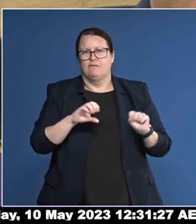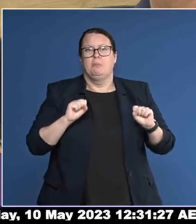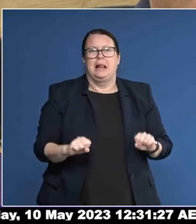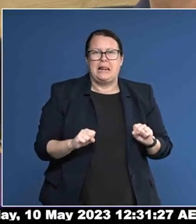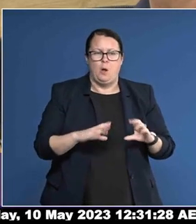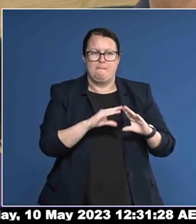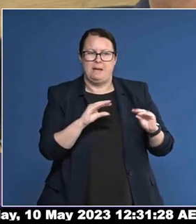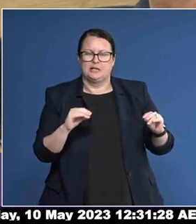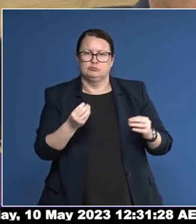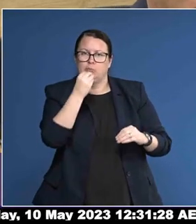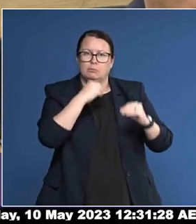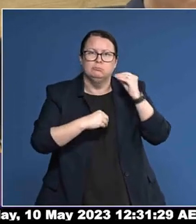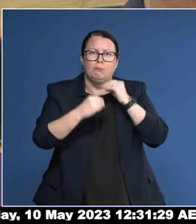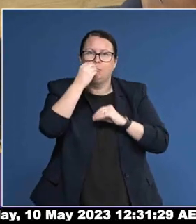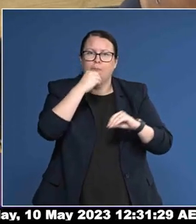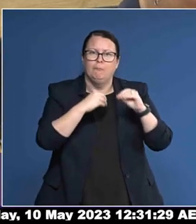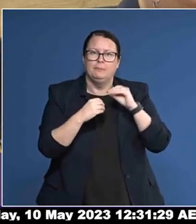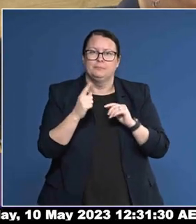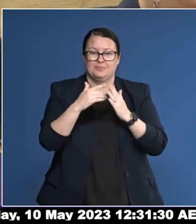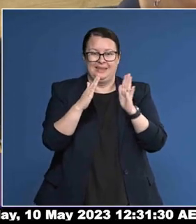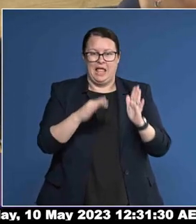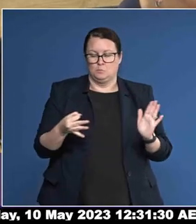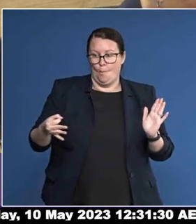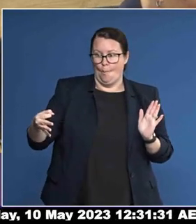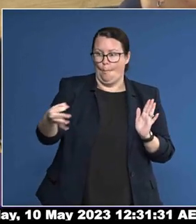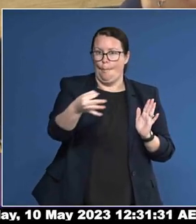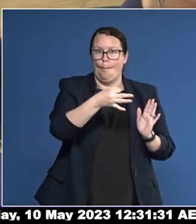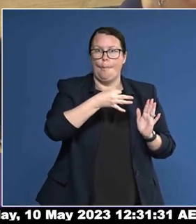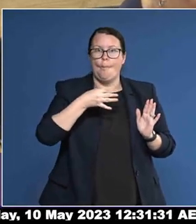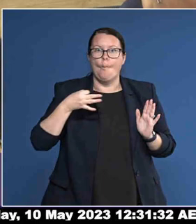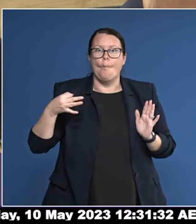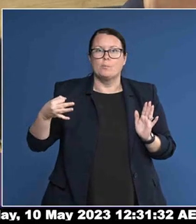House is sparsely furnished and has overpowering smells.